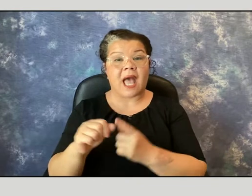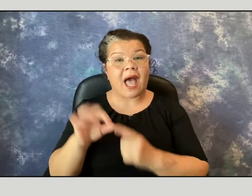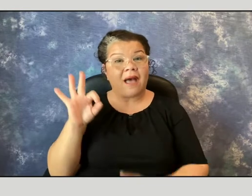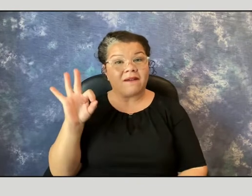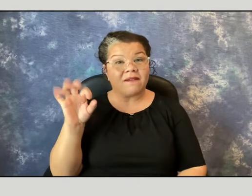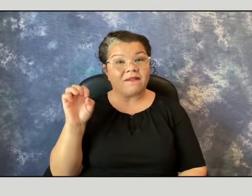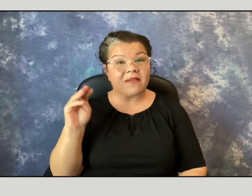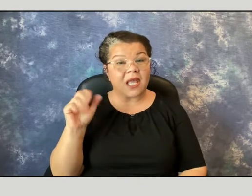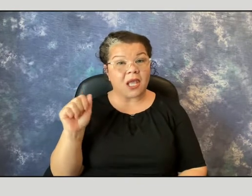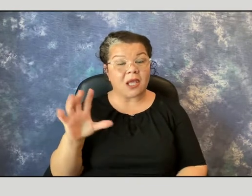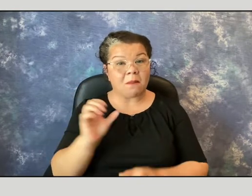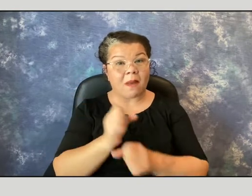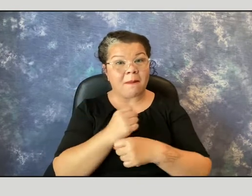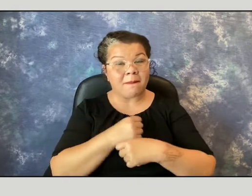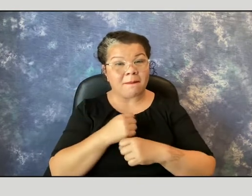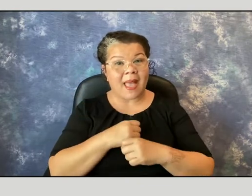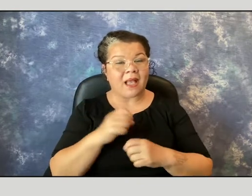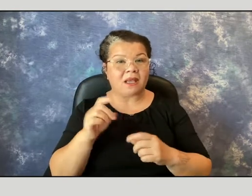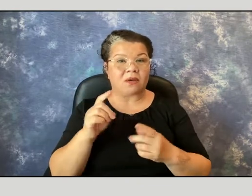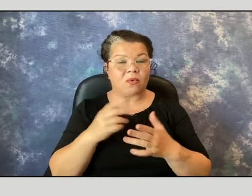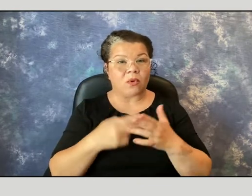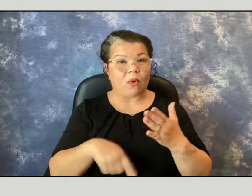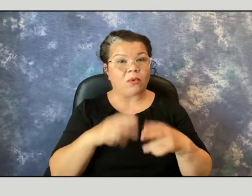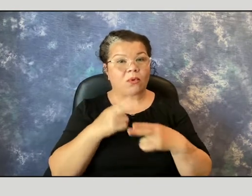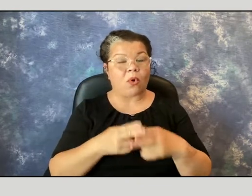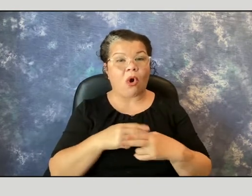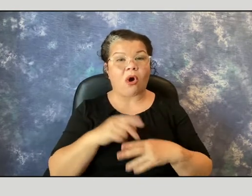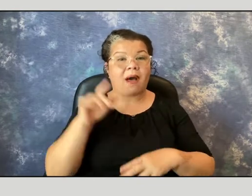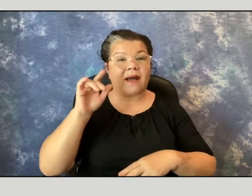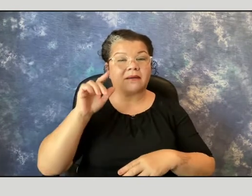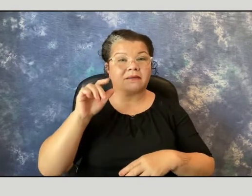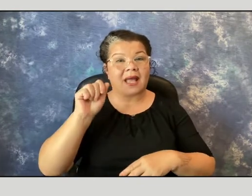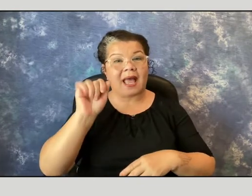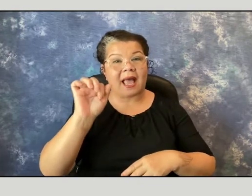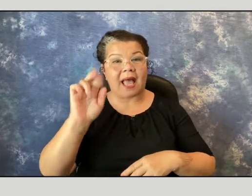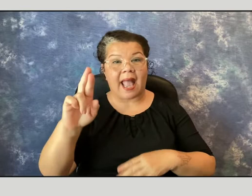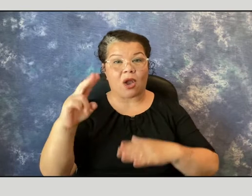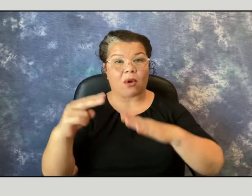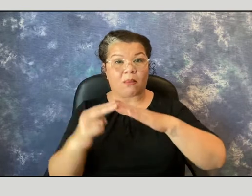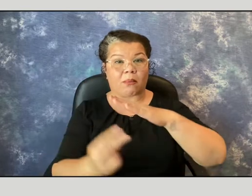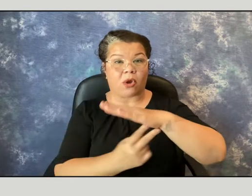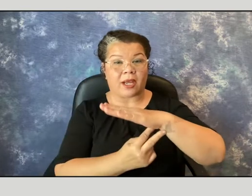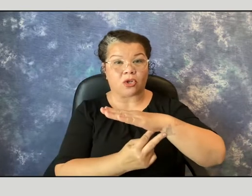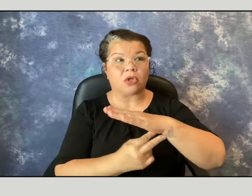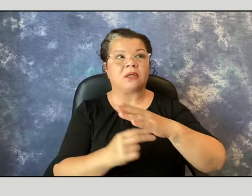That part of the policy of recovery was once again displacing folks out of their community.